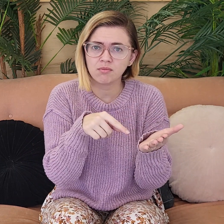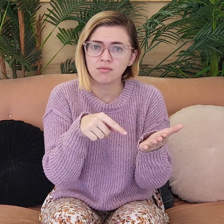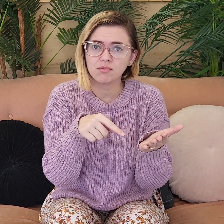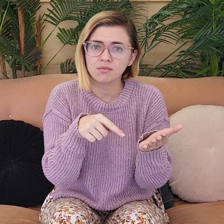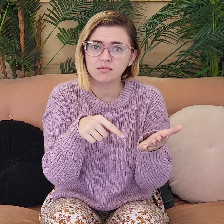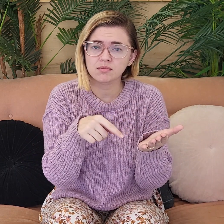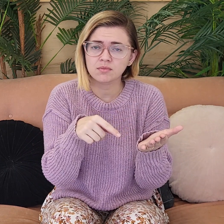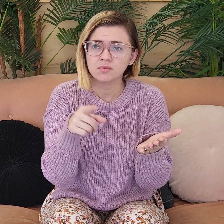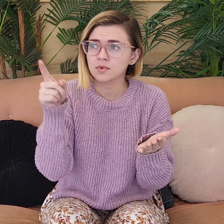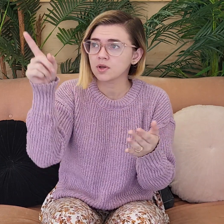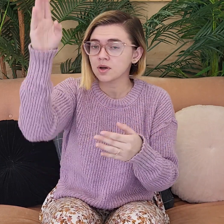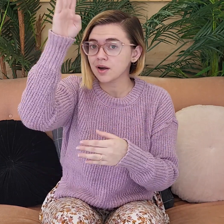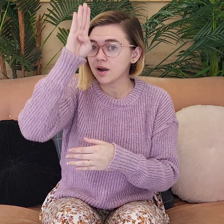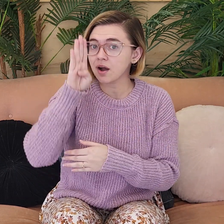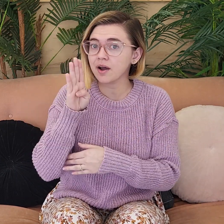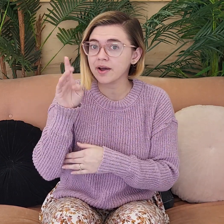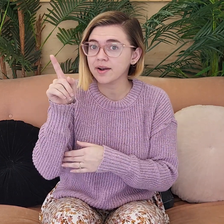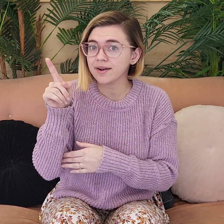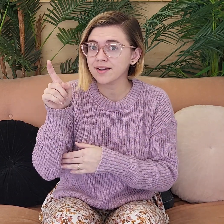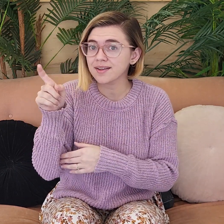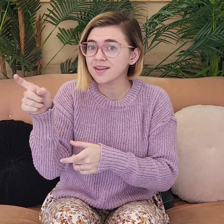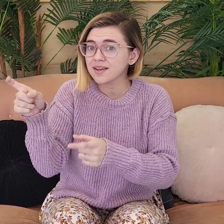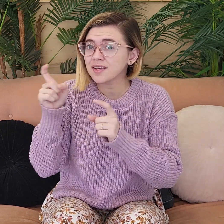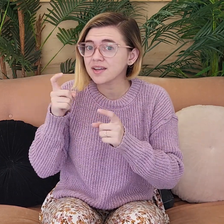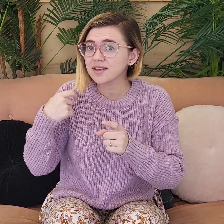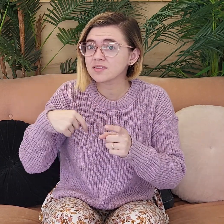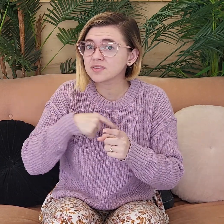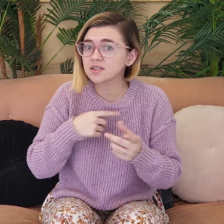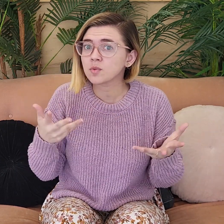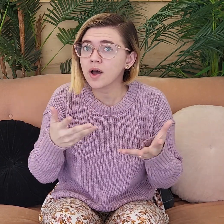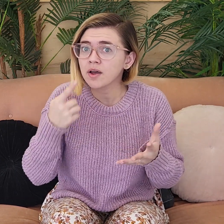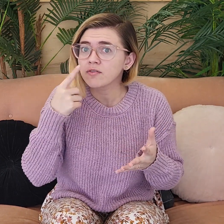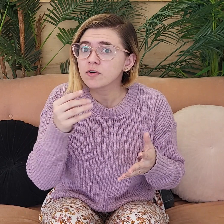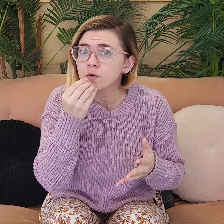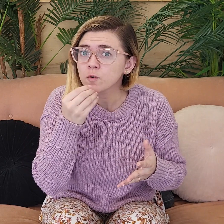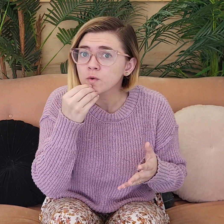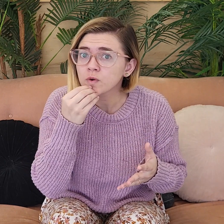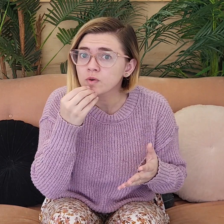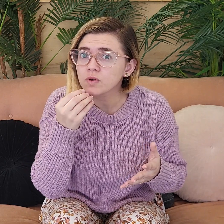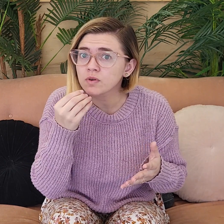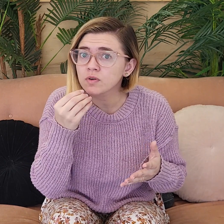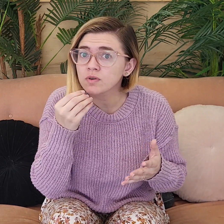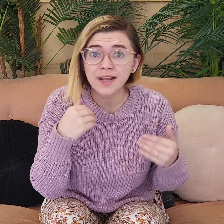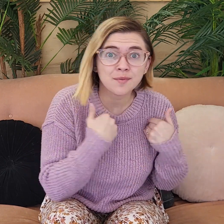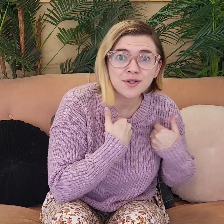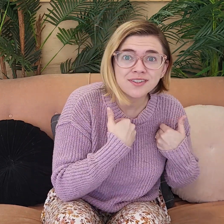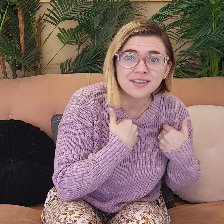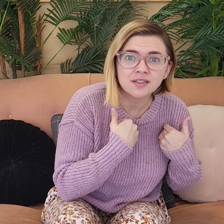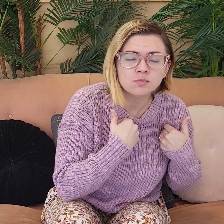Bible? It tells us that God. He gave us what for food?